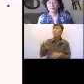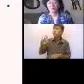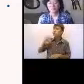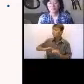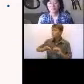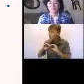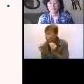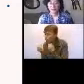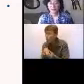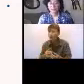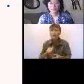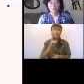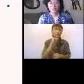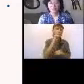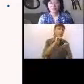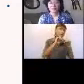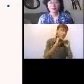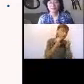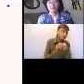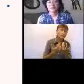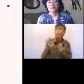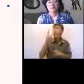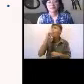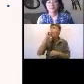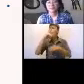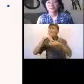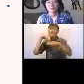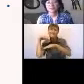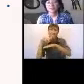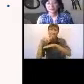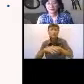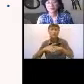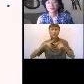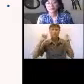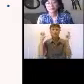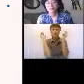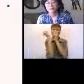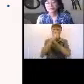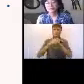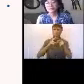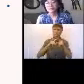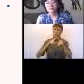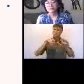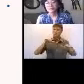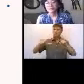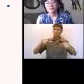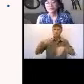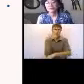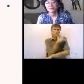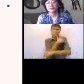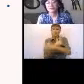to influencers, brought that up to people's attention. But what you start to see is that